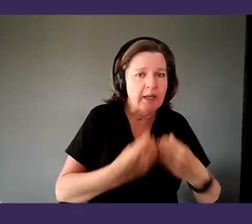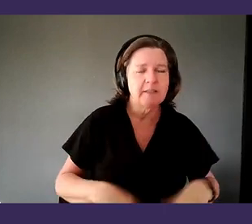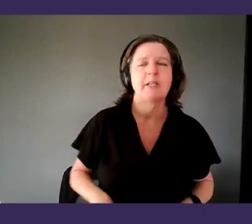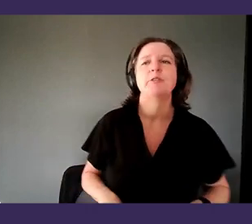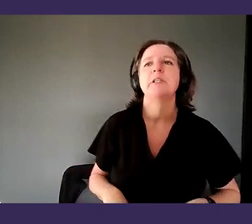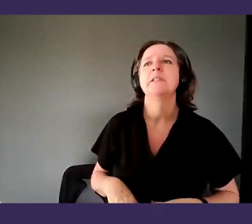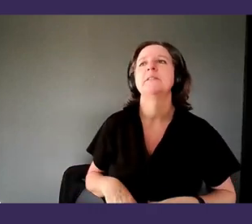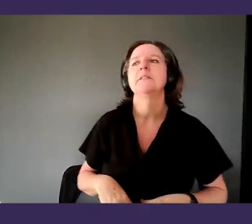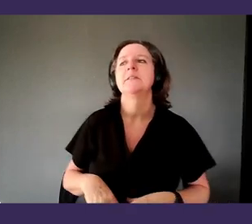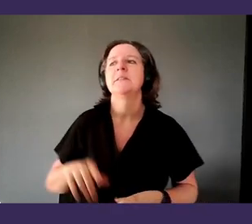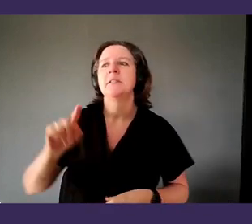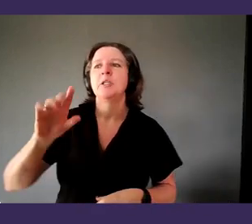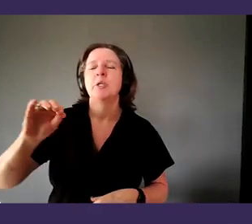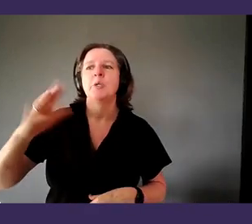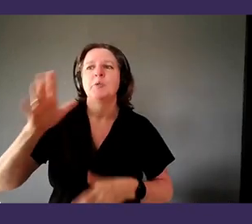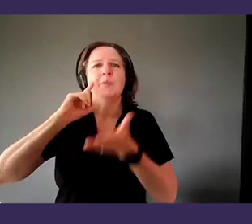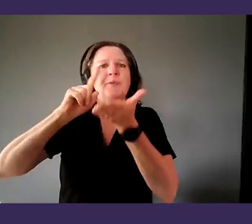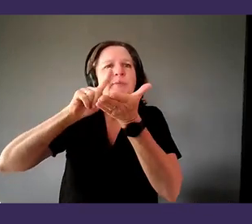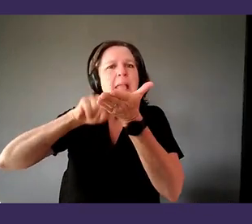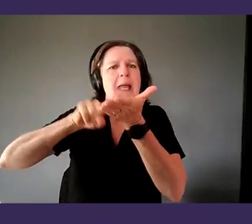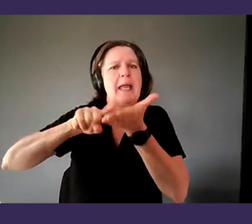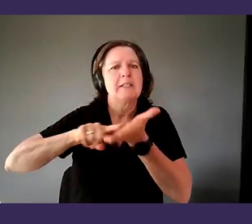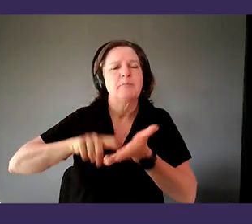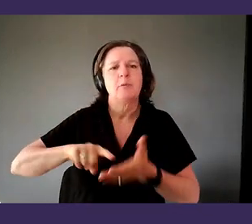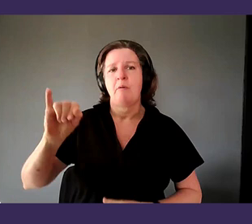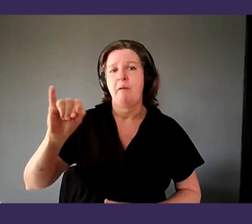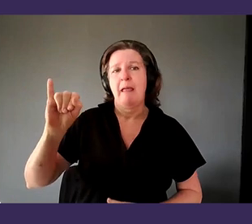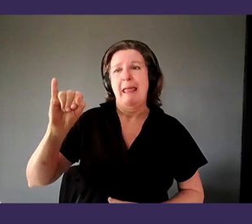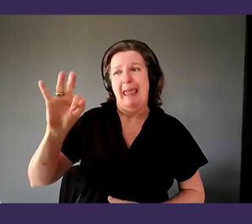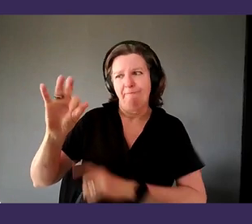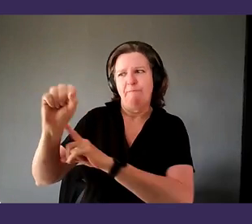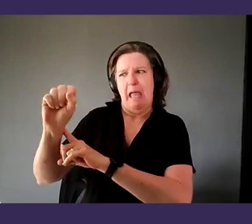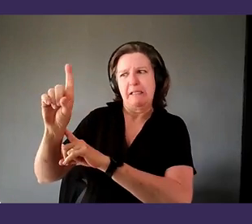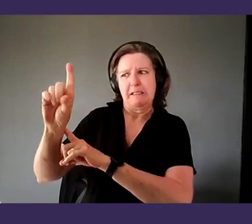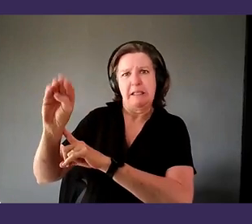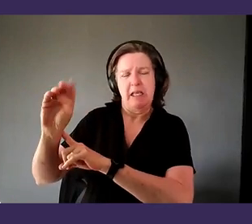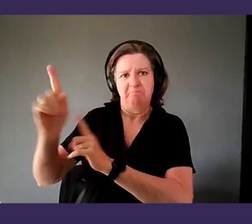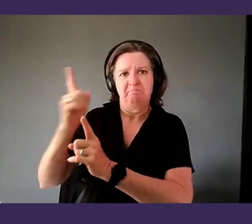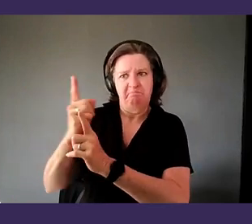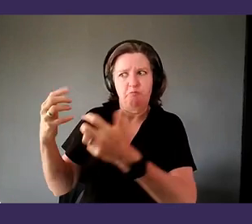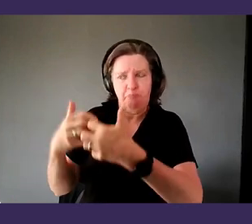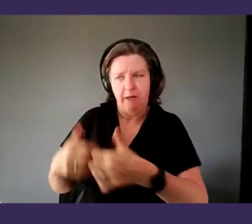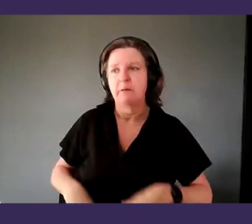to kind of explore if SDM is right, and if so, what needs to be in the agreement?